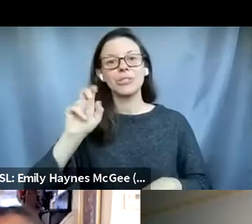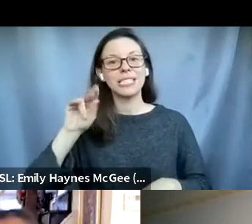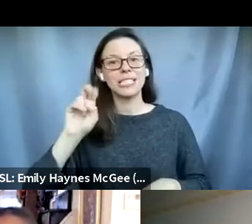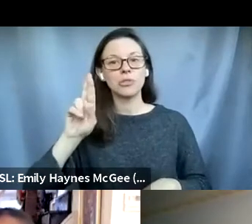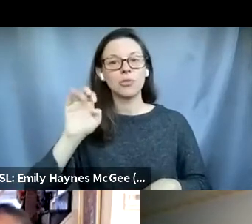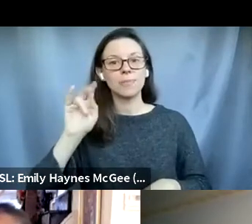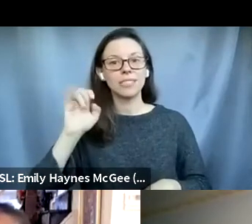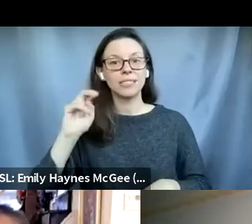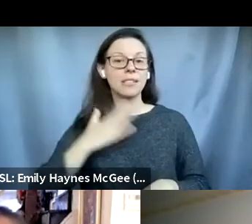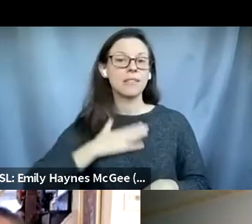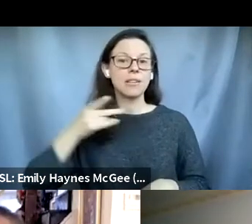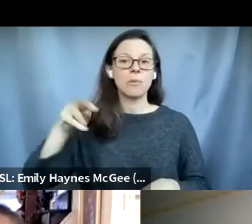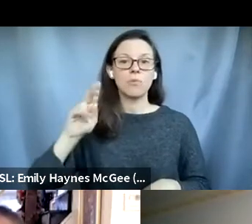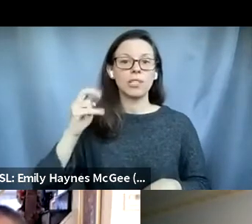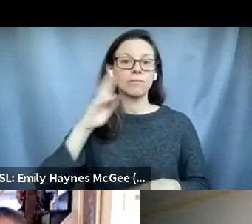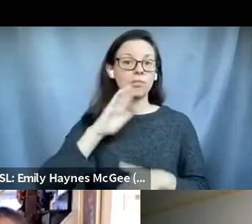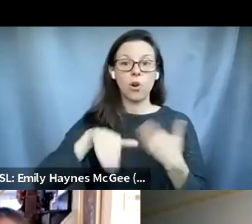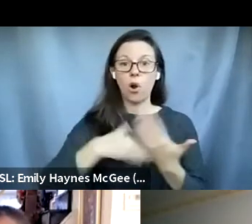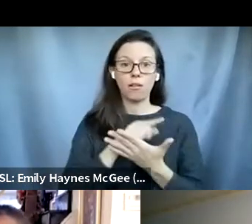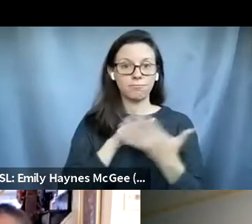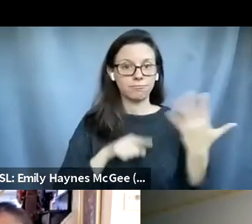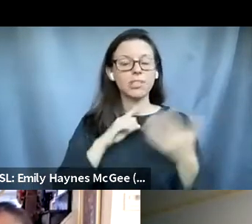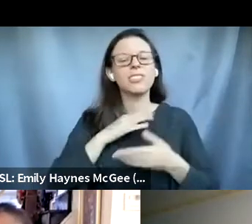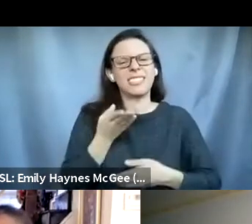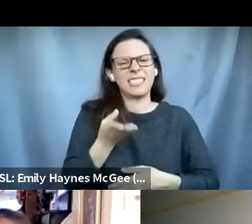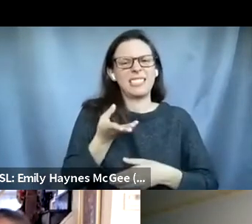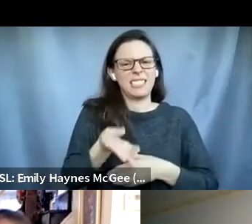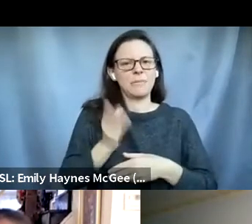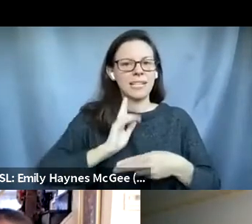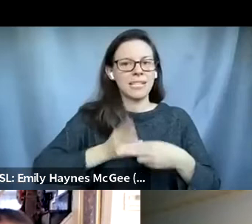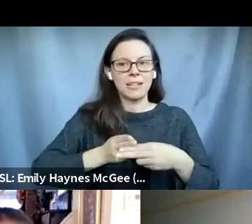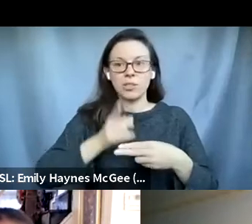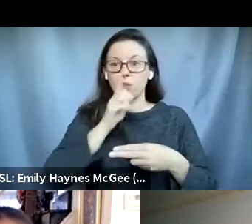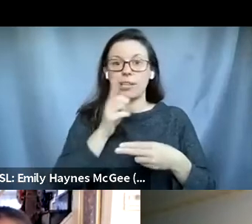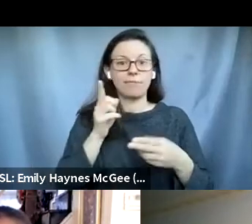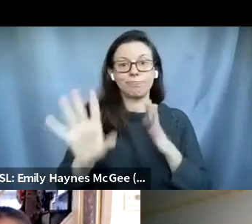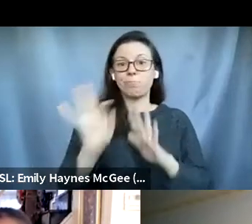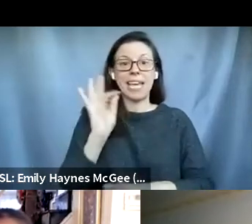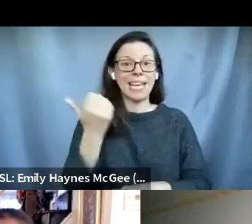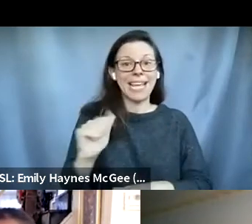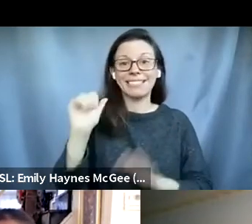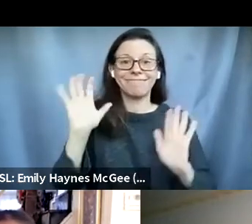My pronouns are all of them. They are displayed in my name there. So feel free, pick one.